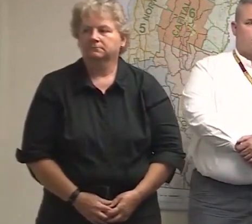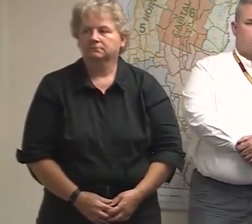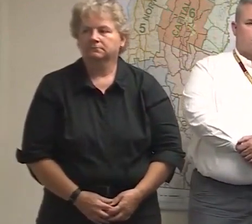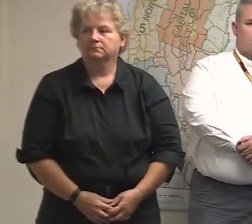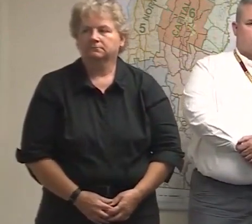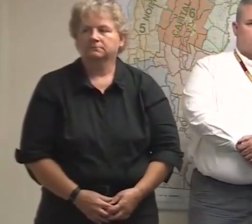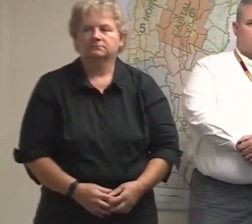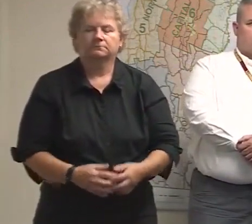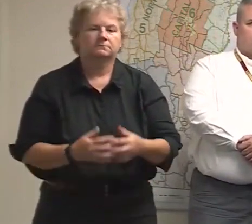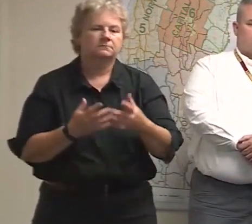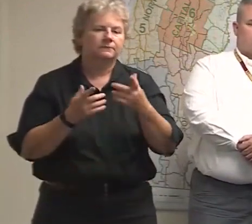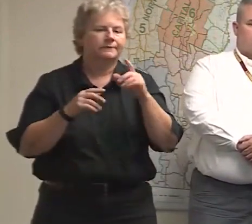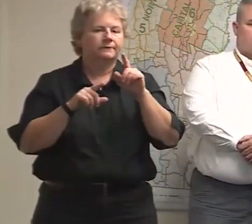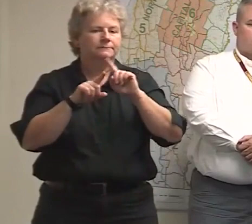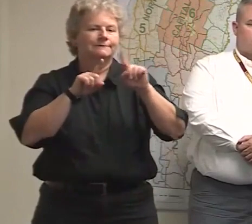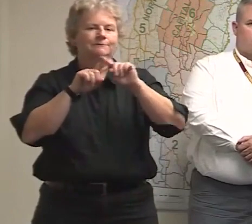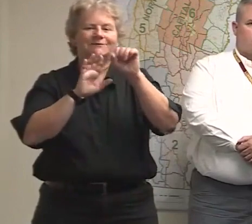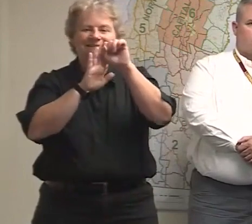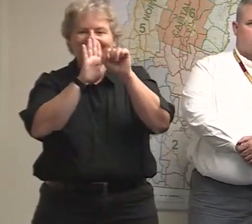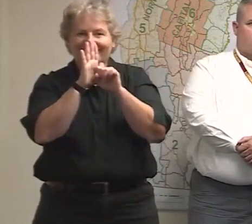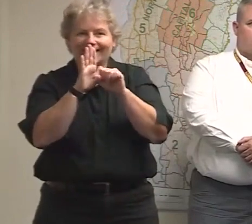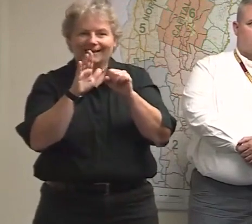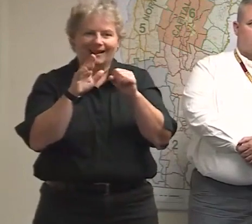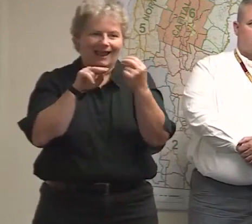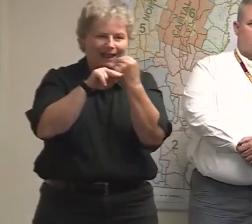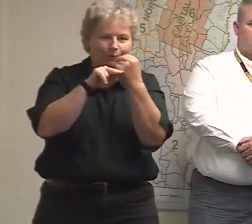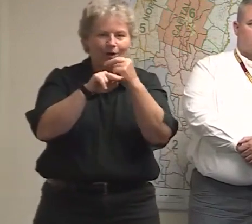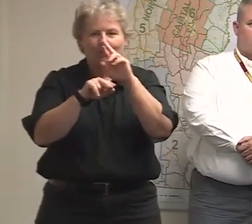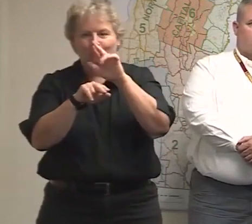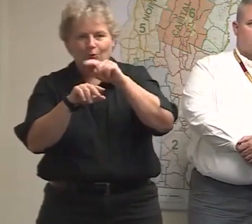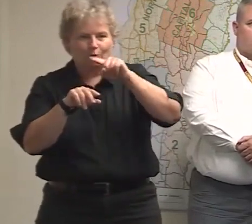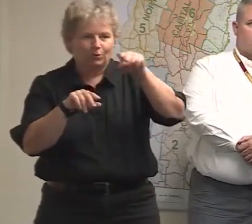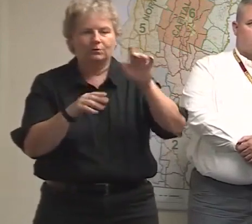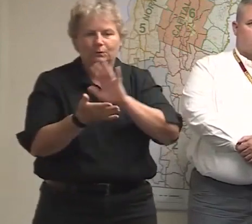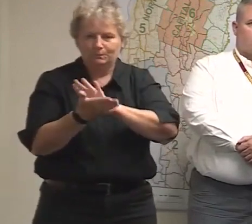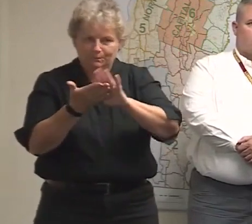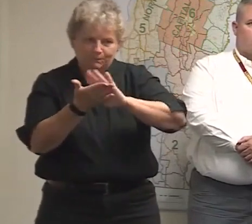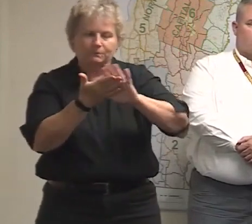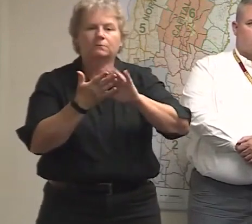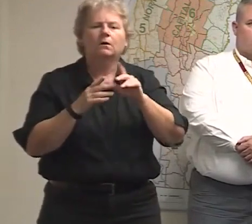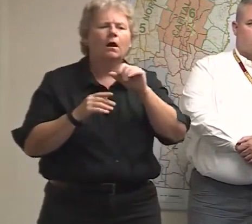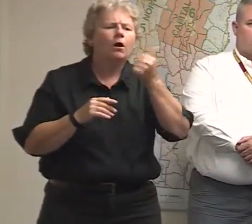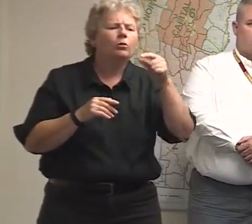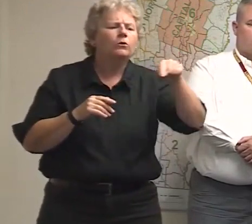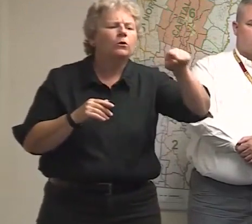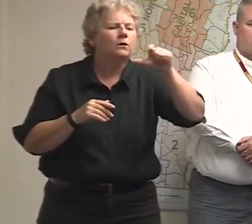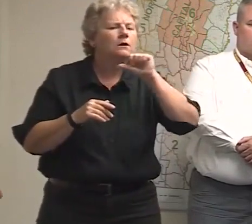WHAT’S THE PROCESS FOR LOCALLY OR IS THAT CONTINGENT ON FEDERAL FUNDING?